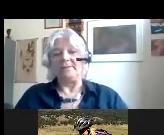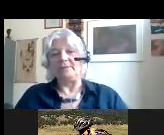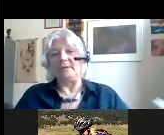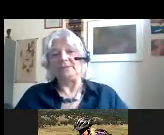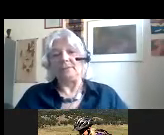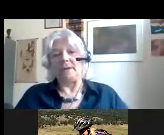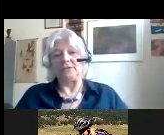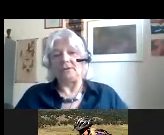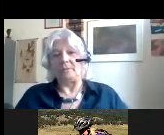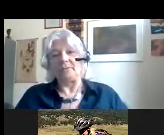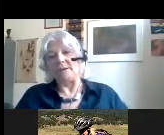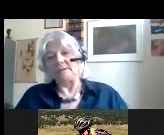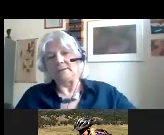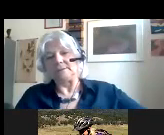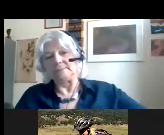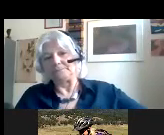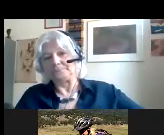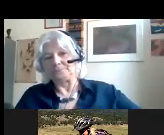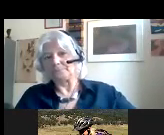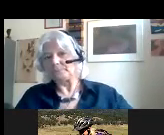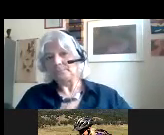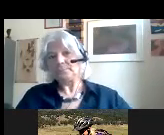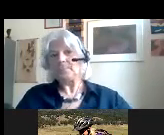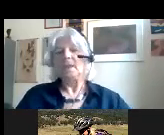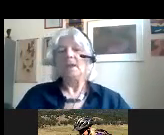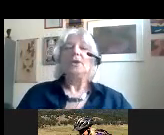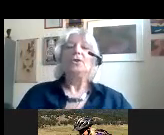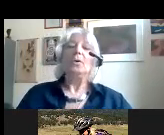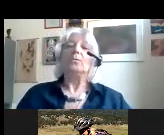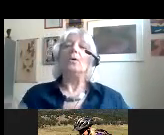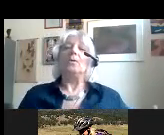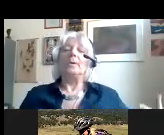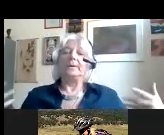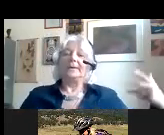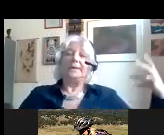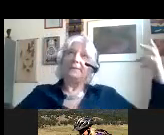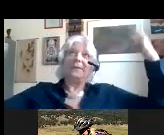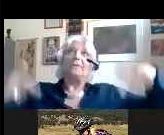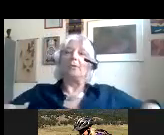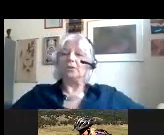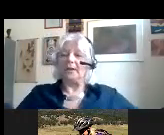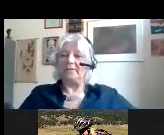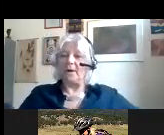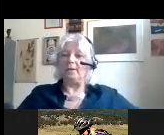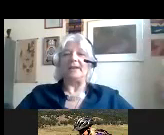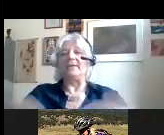even though it's a much slower process. Your role, unfortunately, involves every